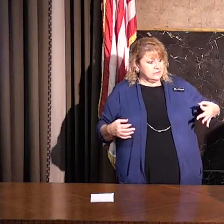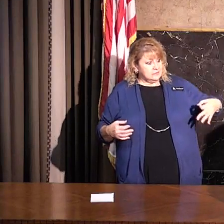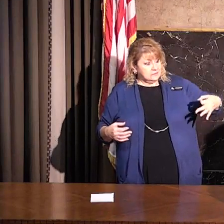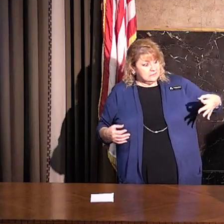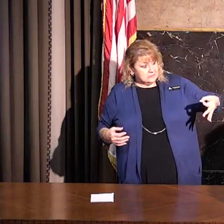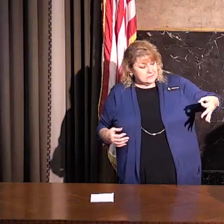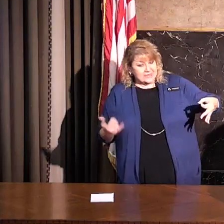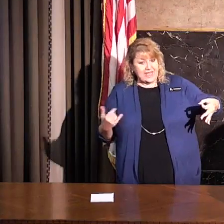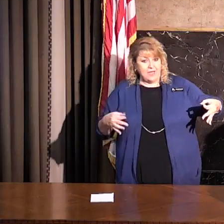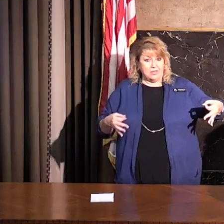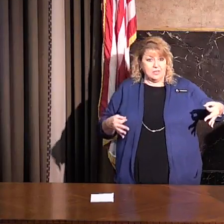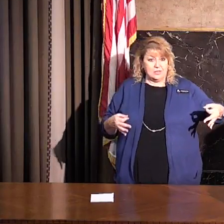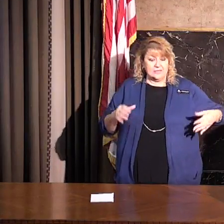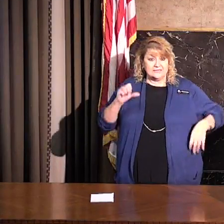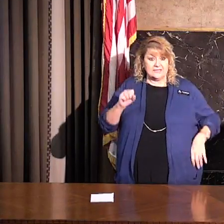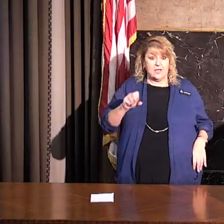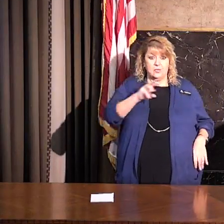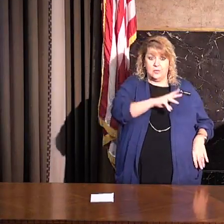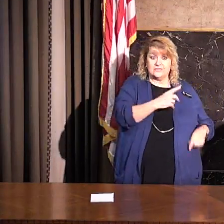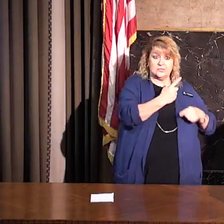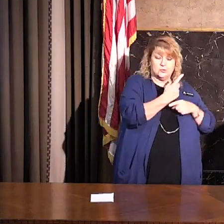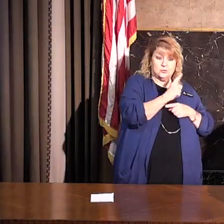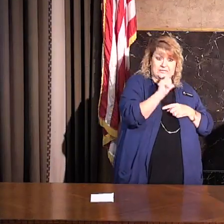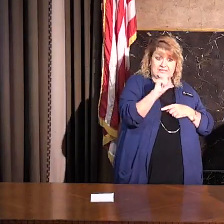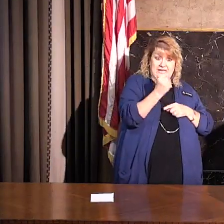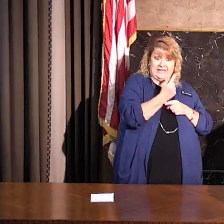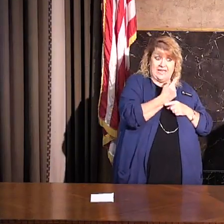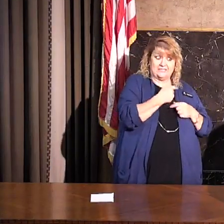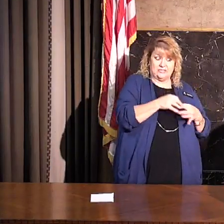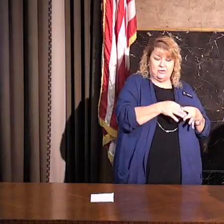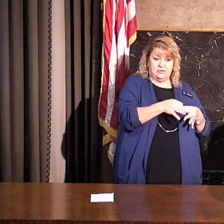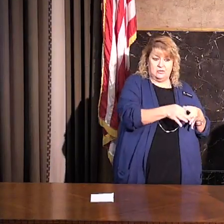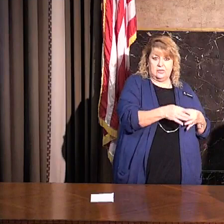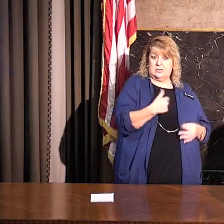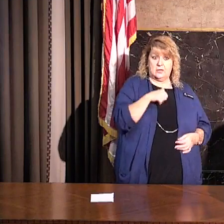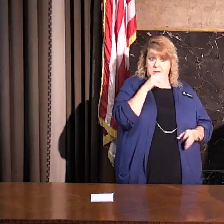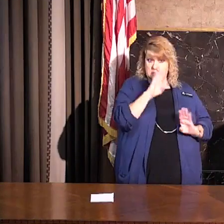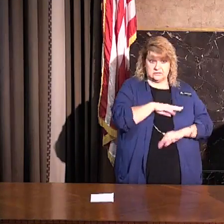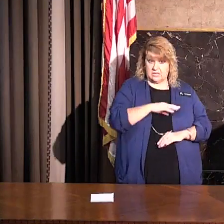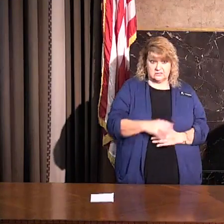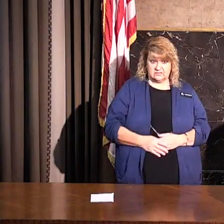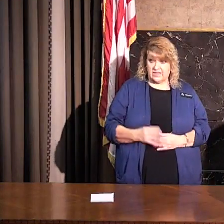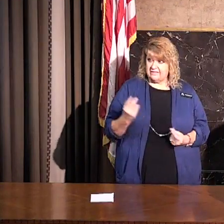actually set up in Southwest Louisiana last year. um which